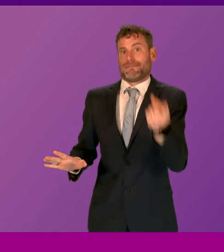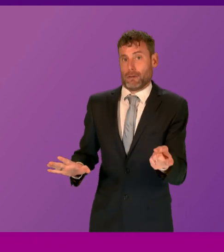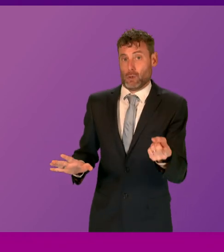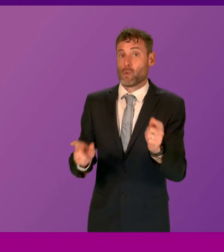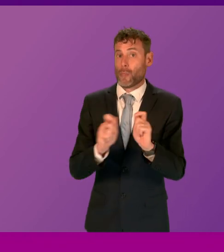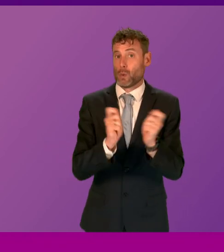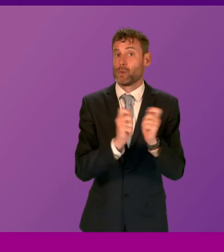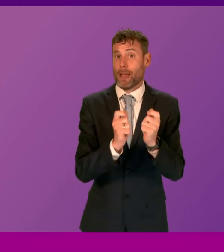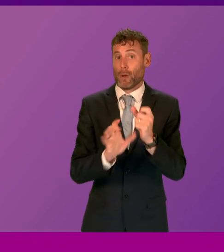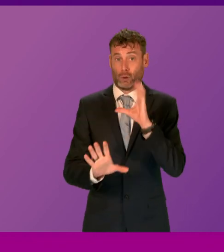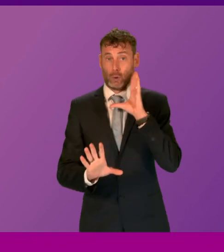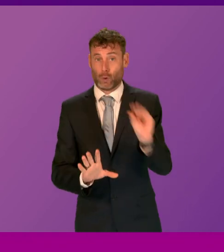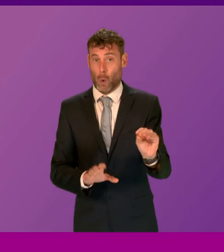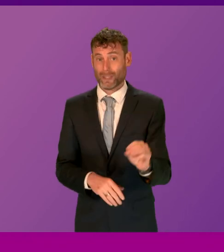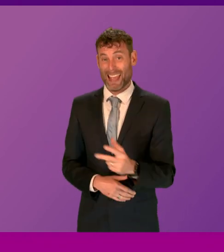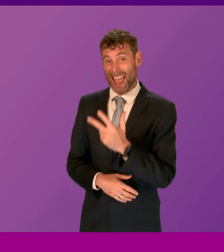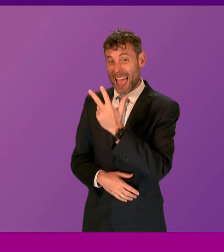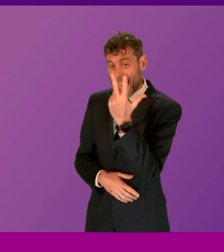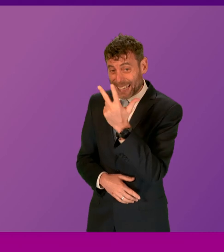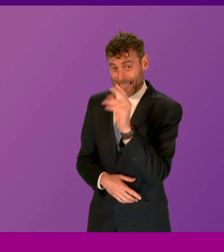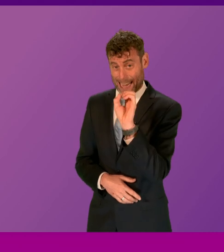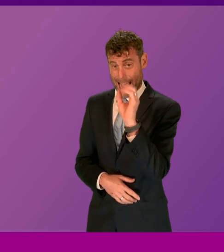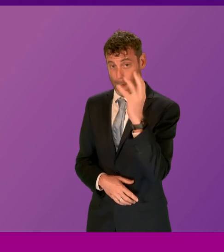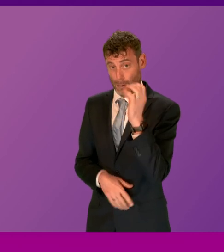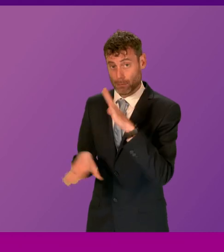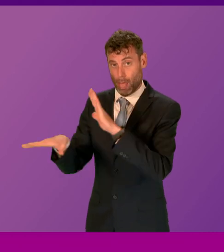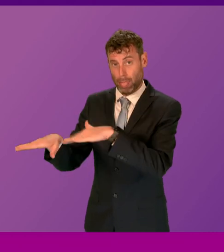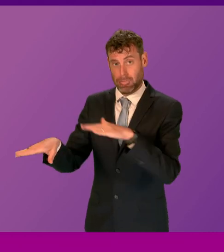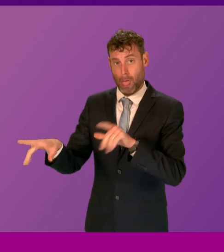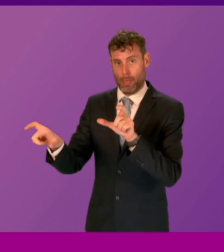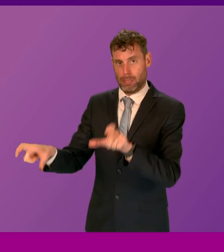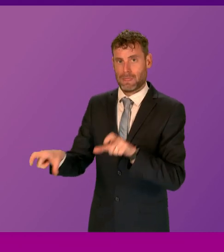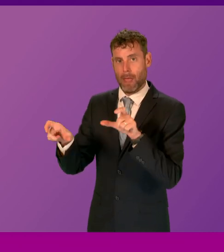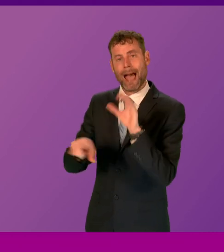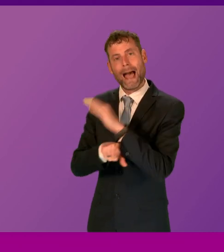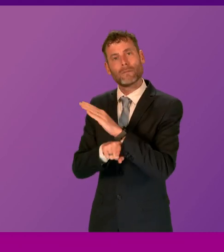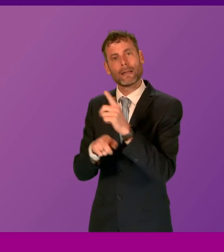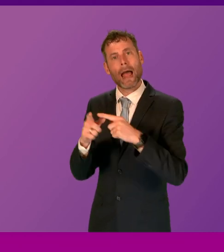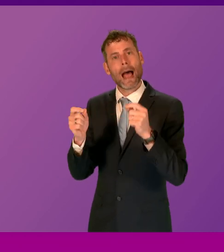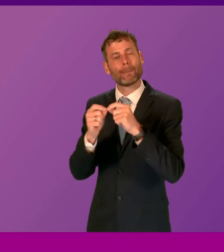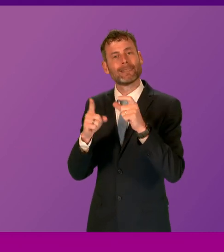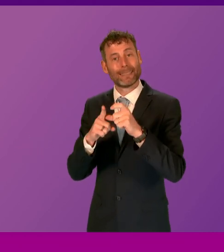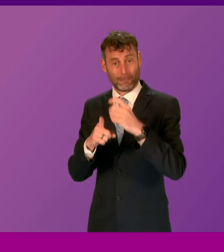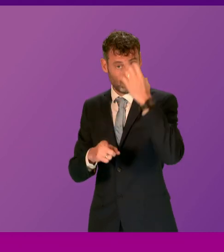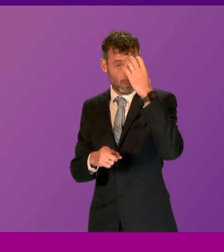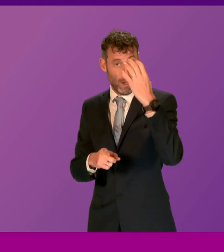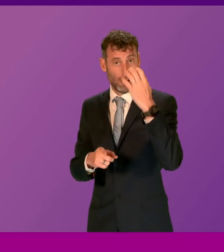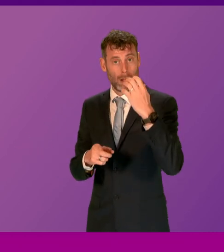one stage, 18 ambulances were stuck outside Aberdeen royal infirmary. The whistleblower said that that could have been